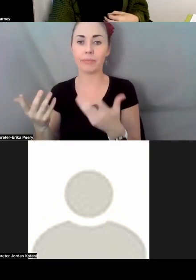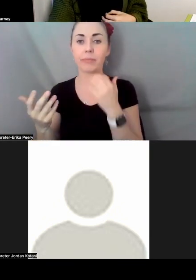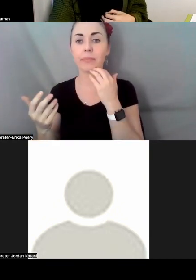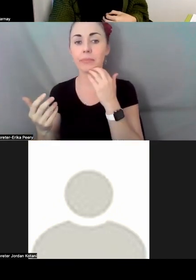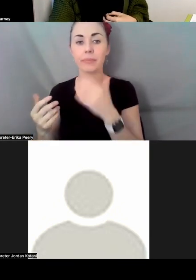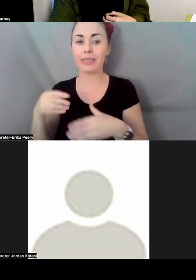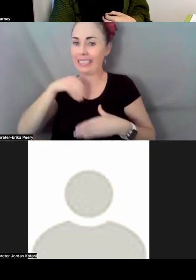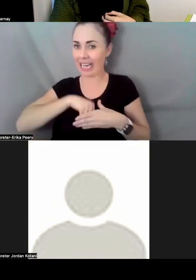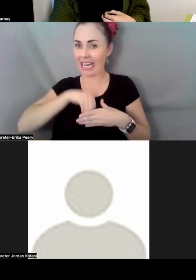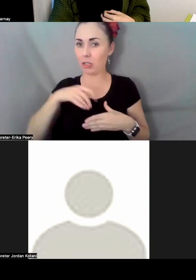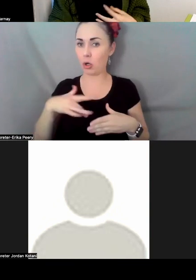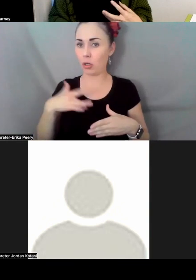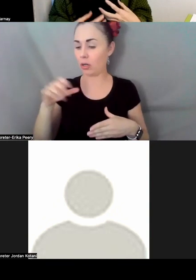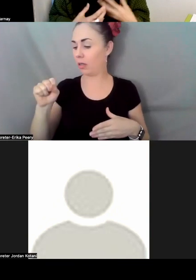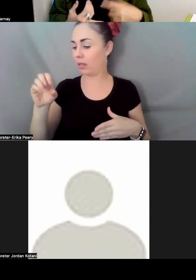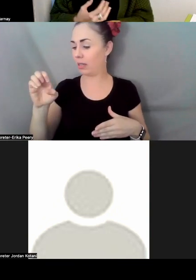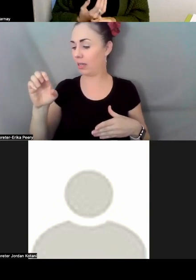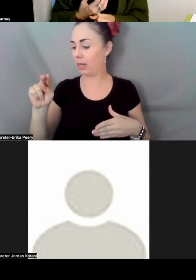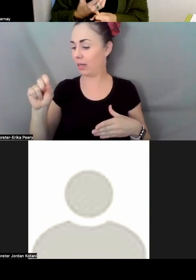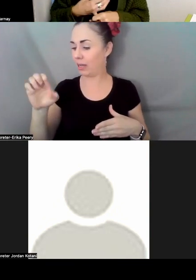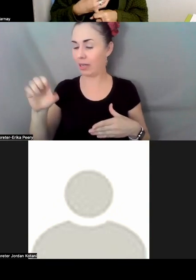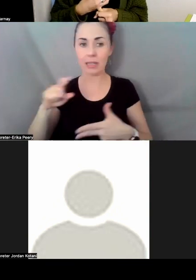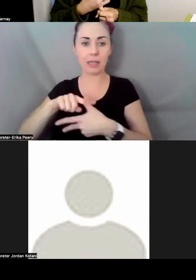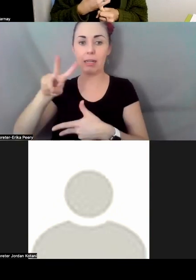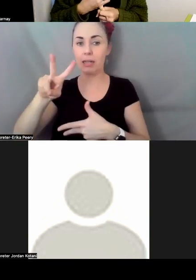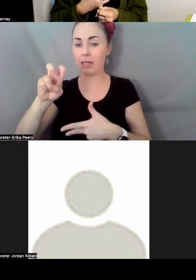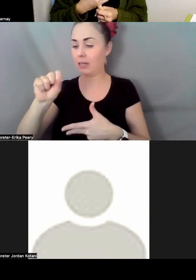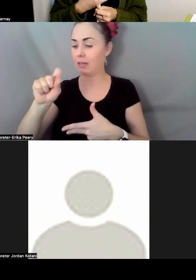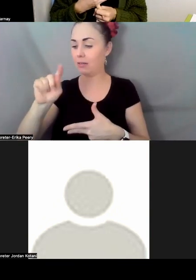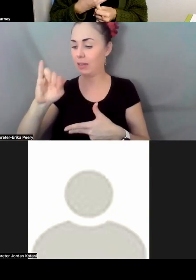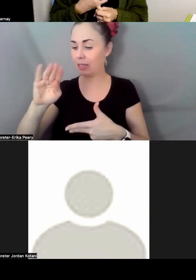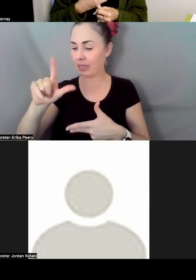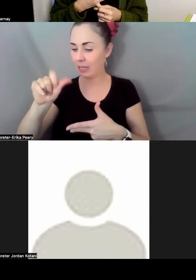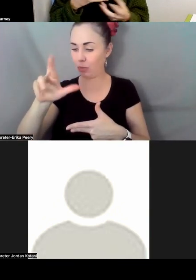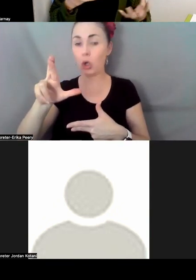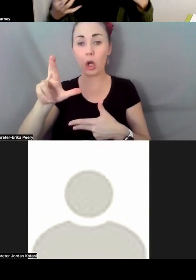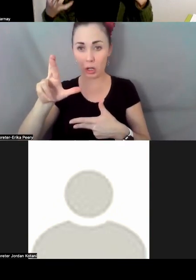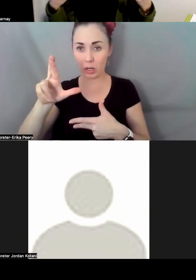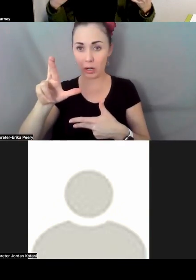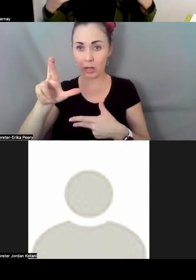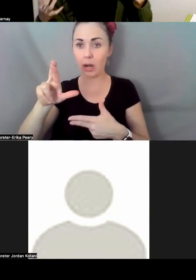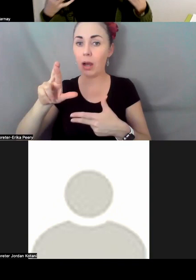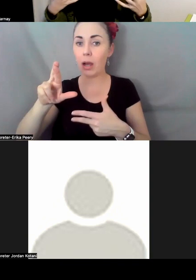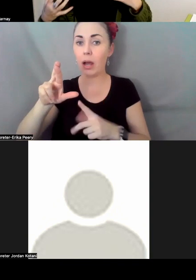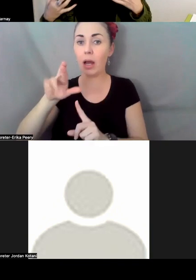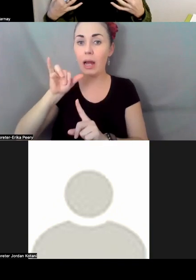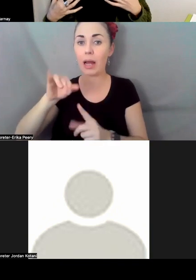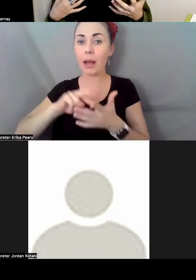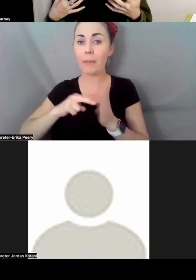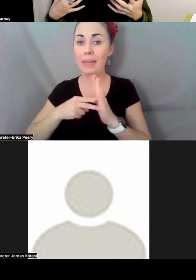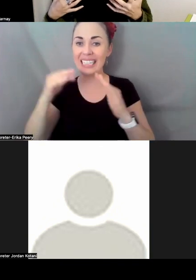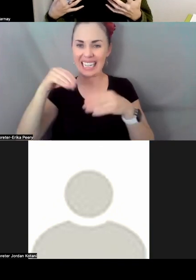internal senses and those are vestibular, sense, which is responsible for balance and movement.